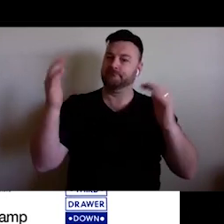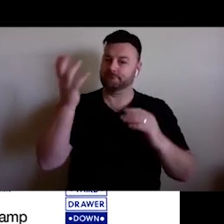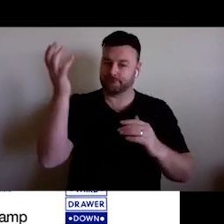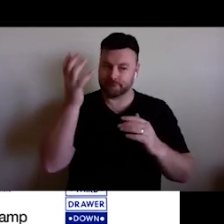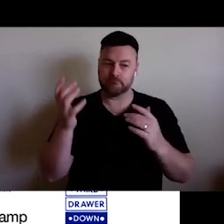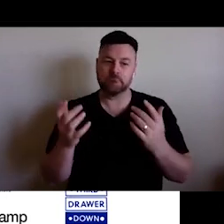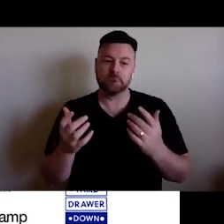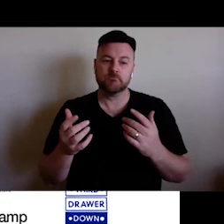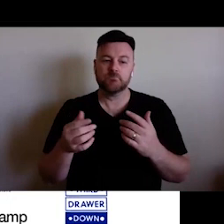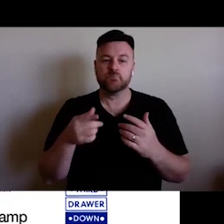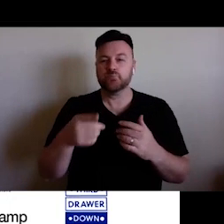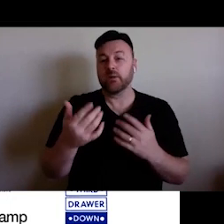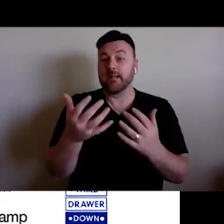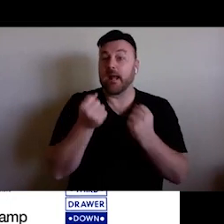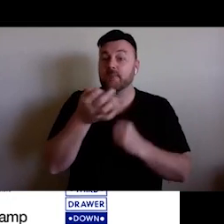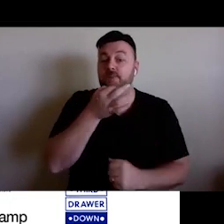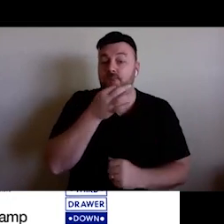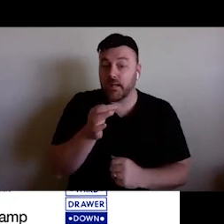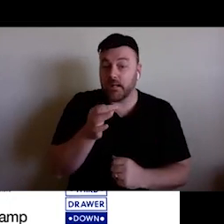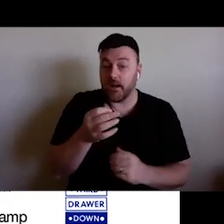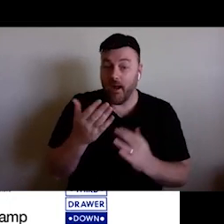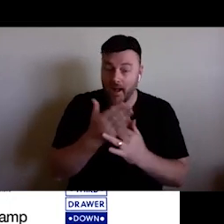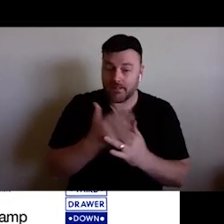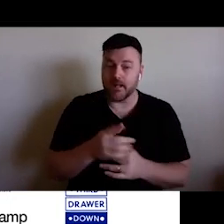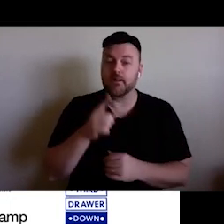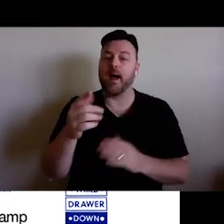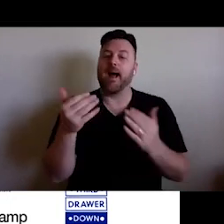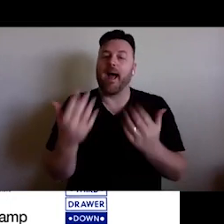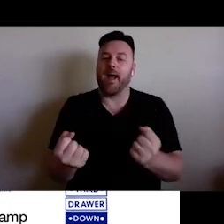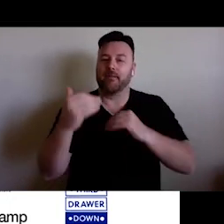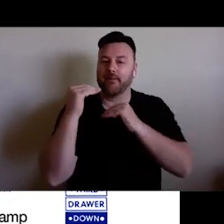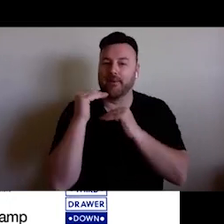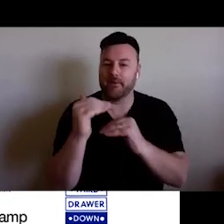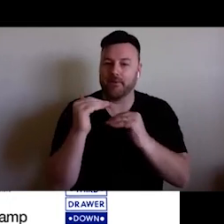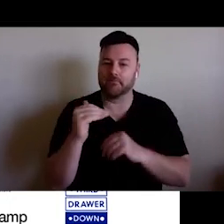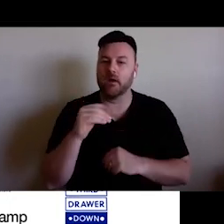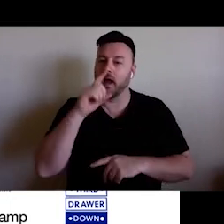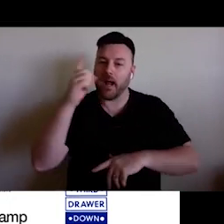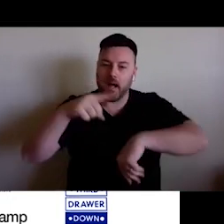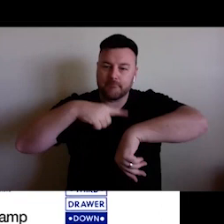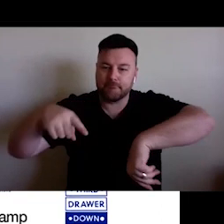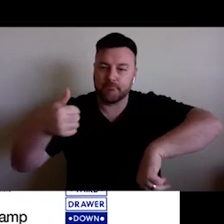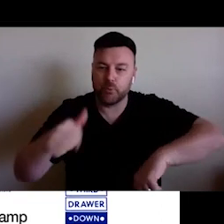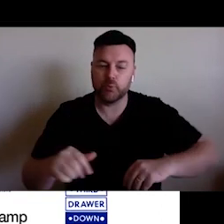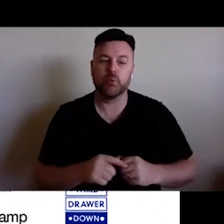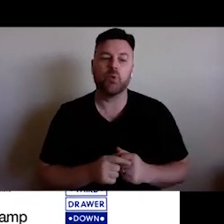depth of engagement - you might only get access to a certain type of content. It might be limited - LinkedIn might only allow a certain